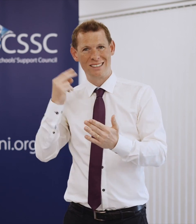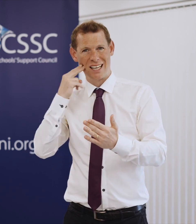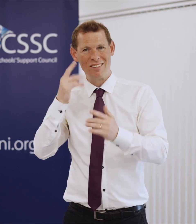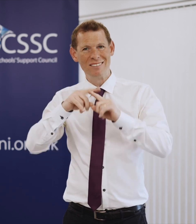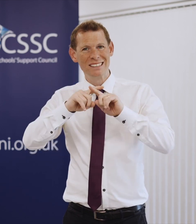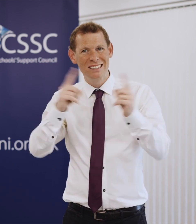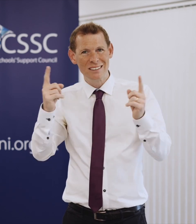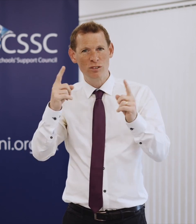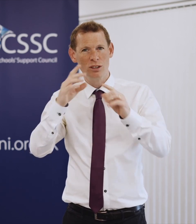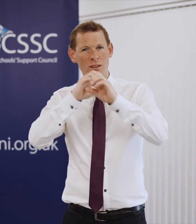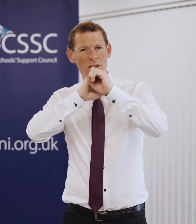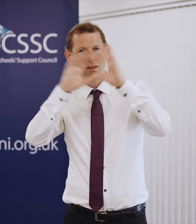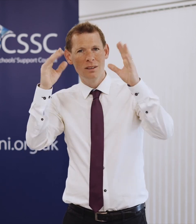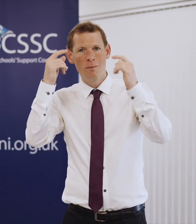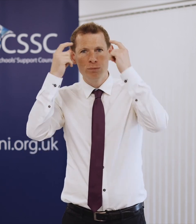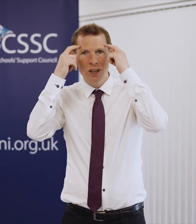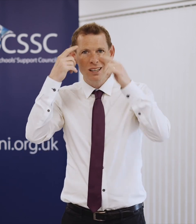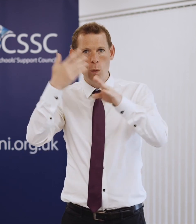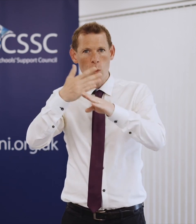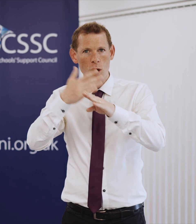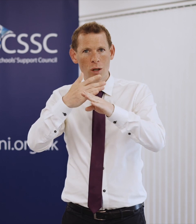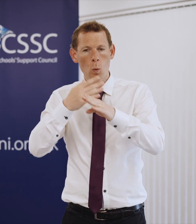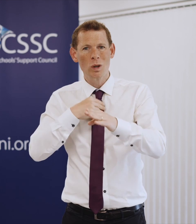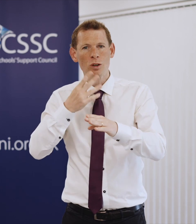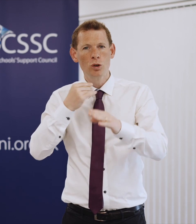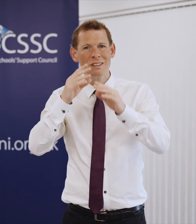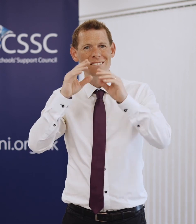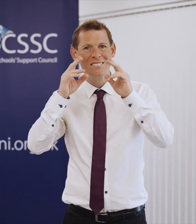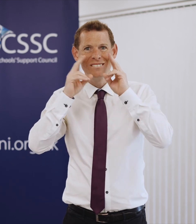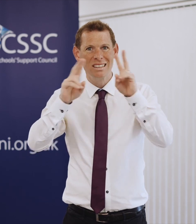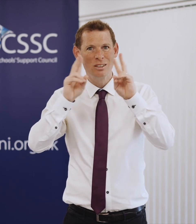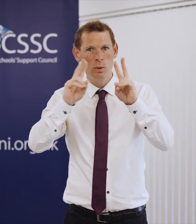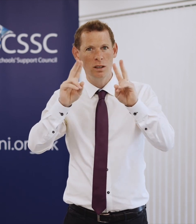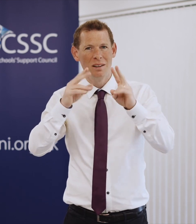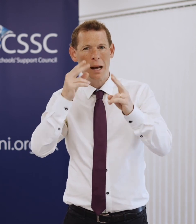interesting part of a child's development, and it's because you're using a different